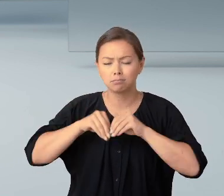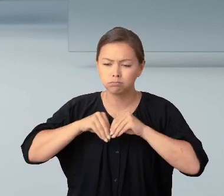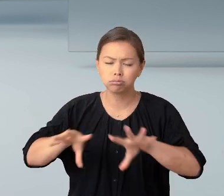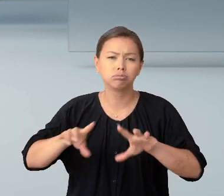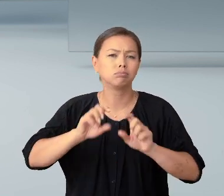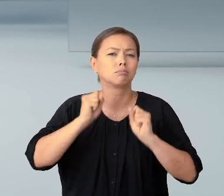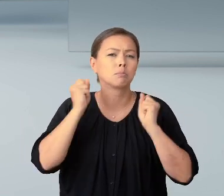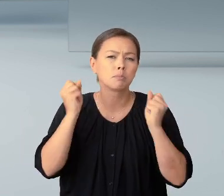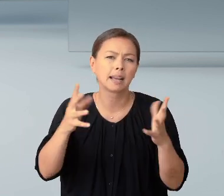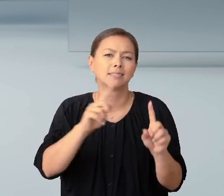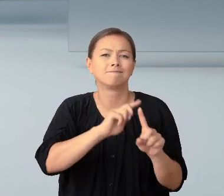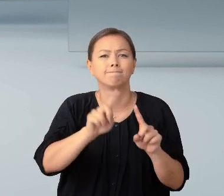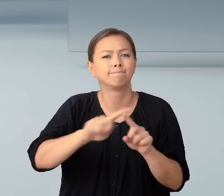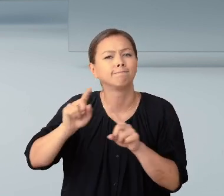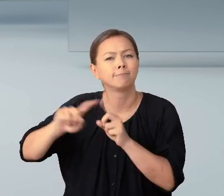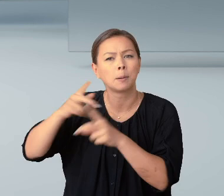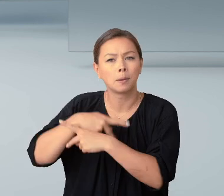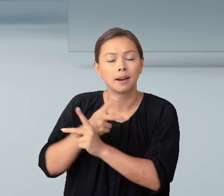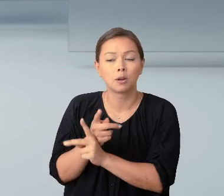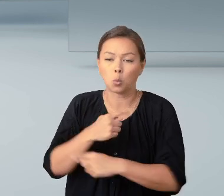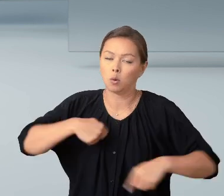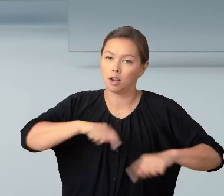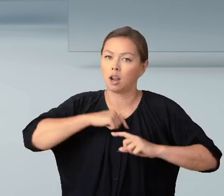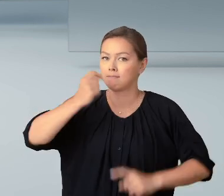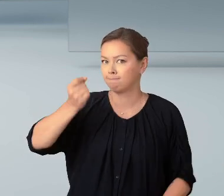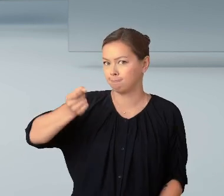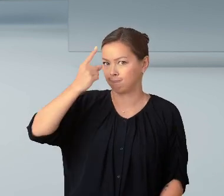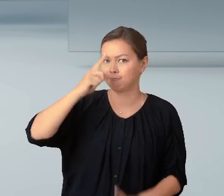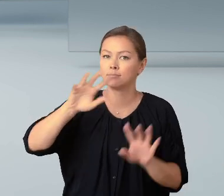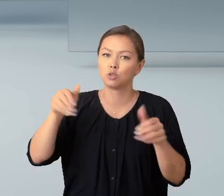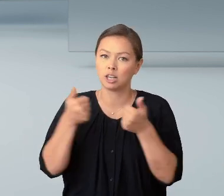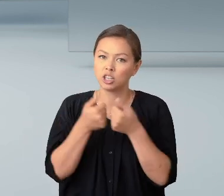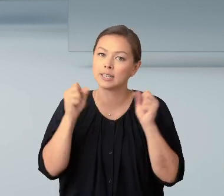be. Define success. We have discussed all of the benefits. How will